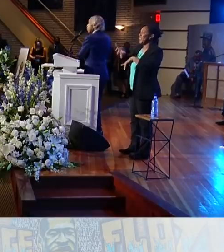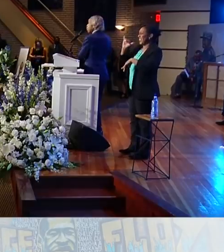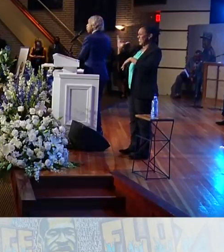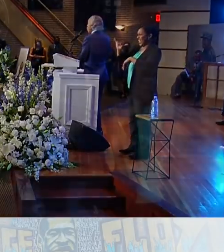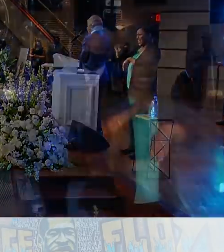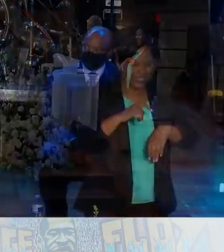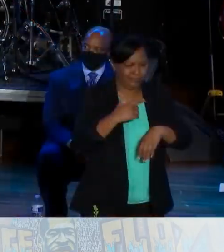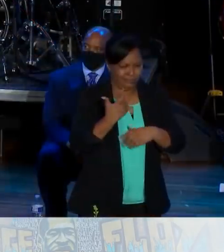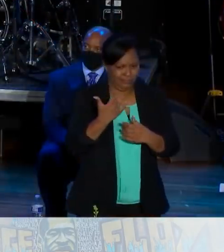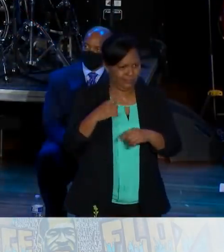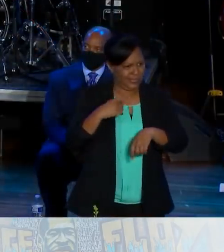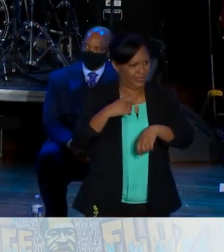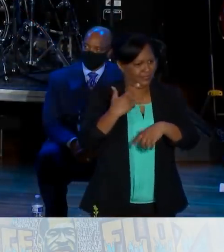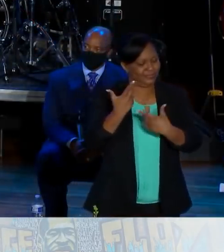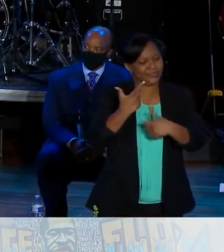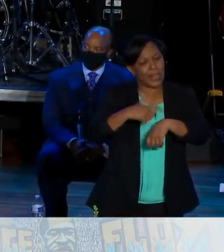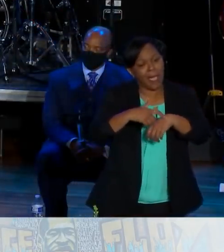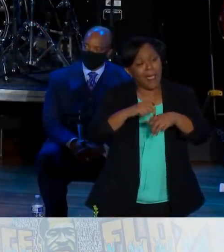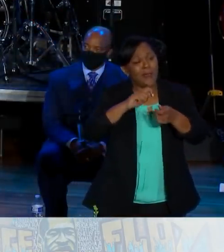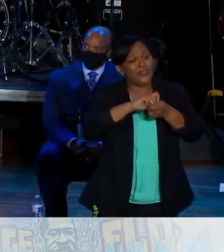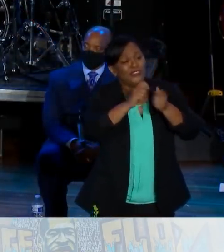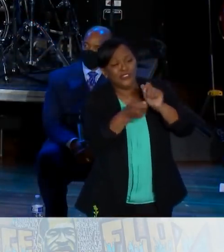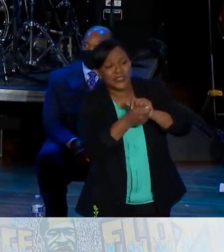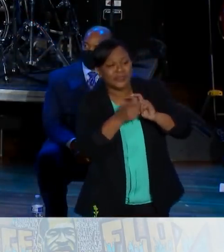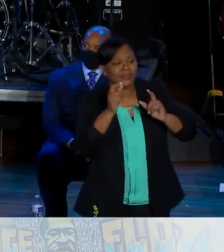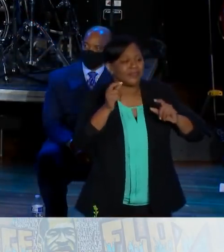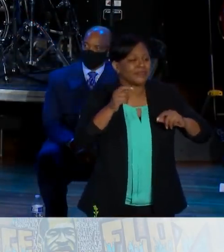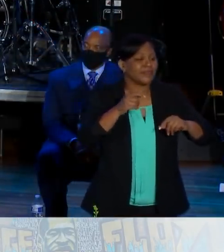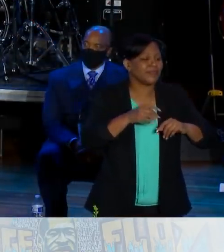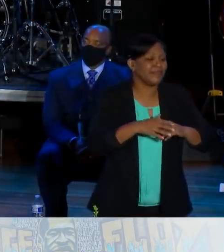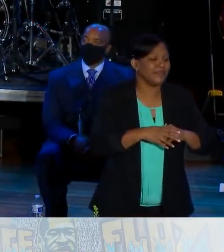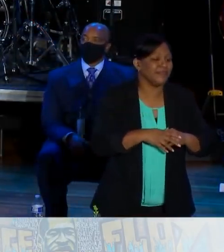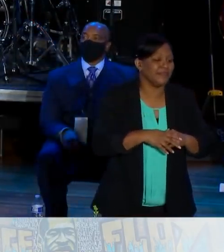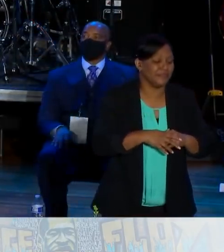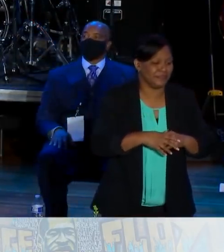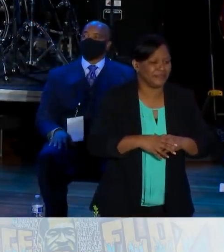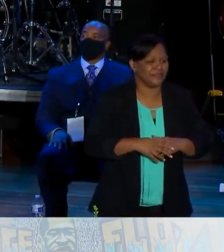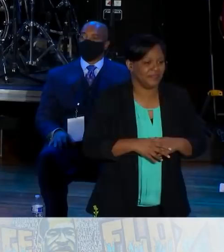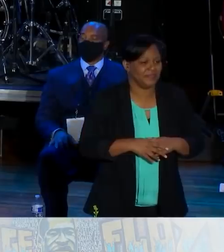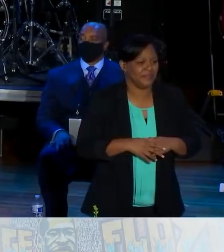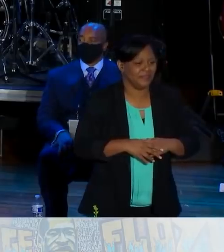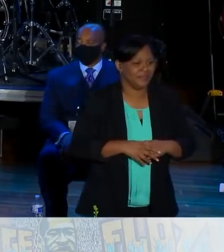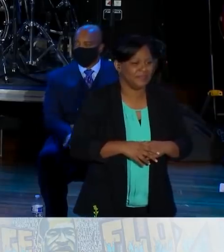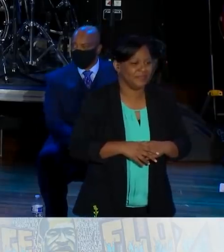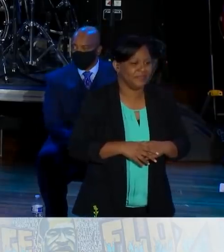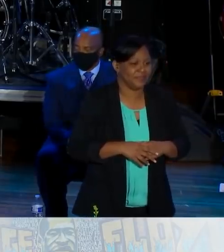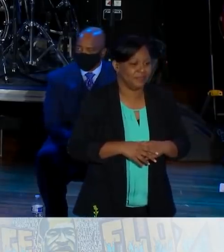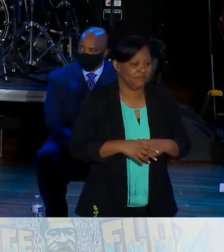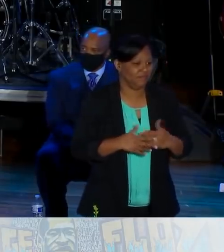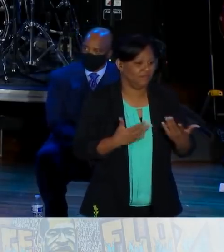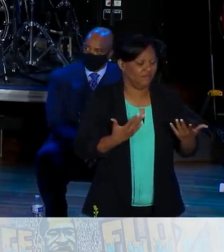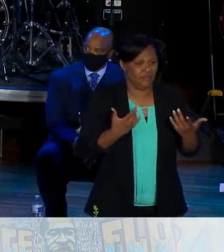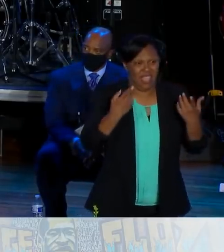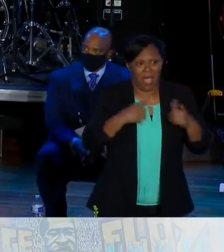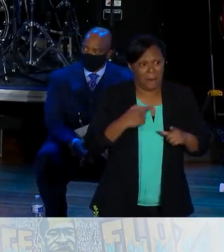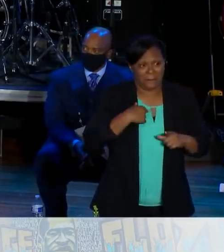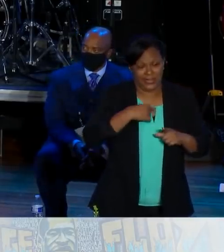OCTOBER TO AN APPOINTMENT BECAUSE THE TIME CHANGED AND I WAS STILL, MY WATCH WAS ON THE WRONG TIME.